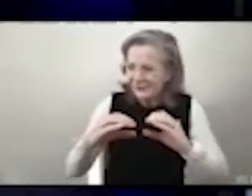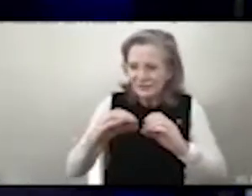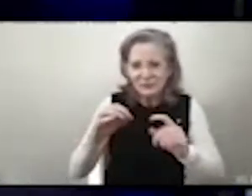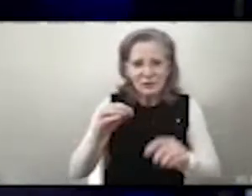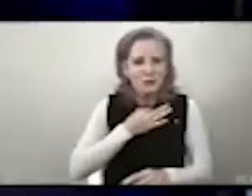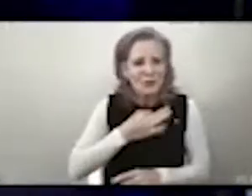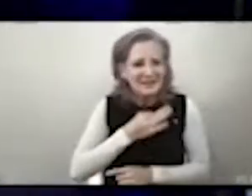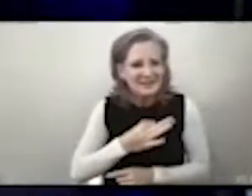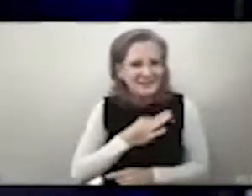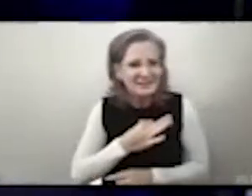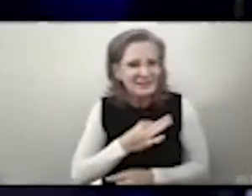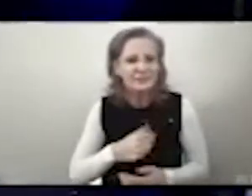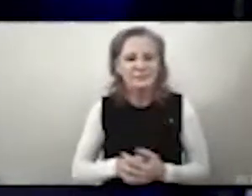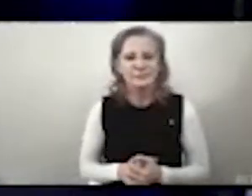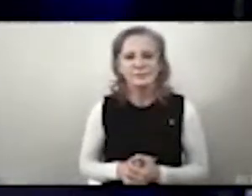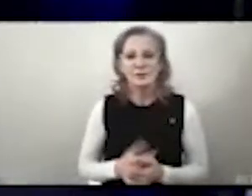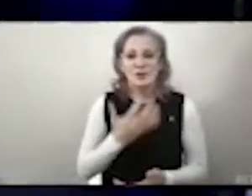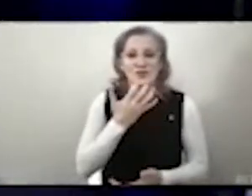an appreciation of how science works.